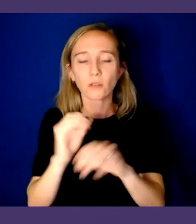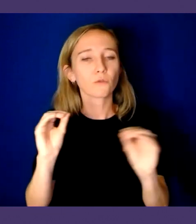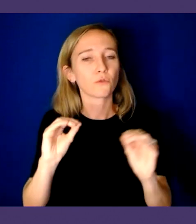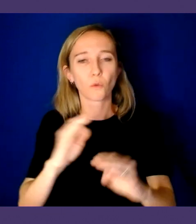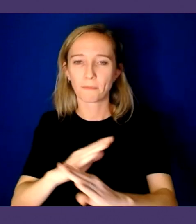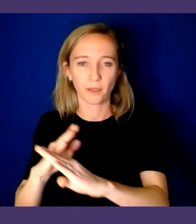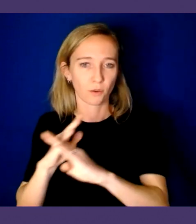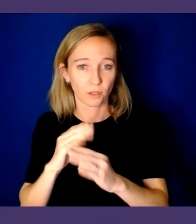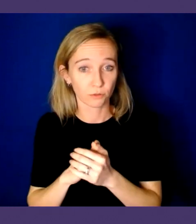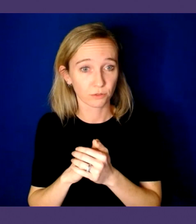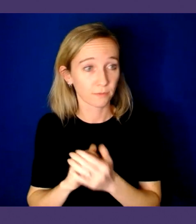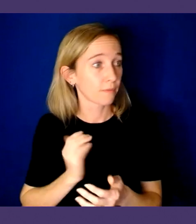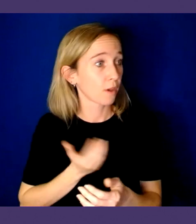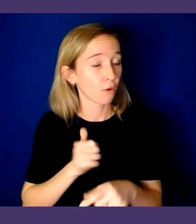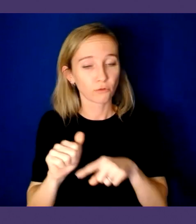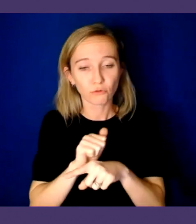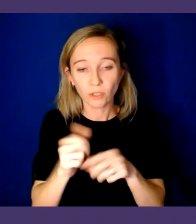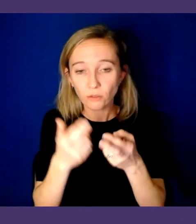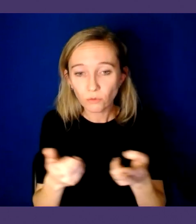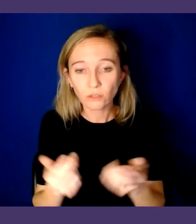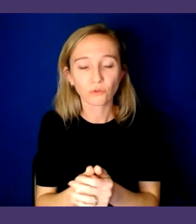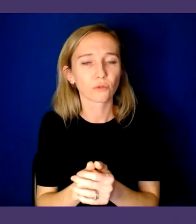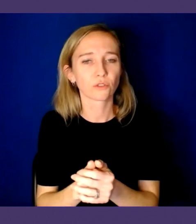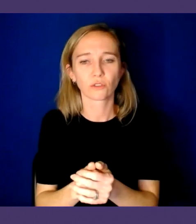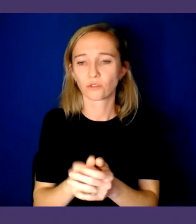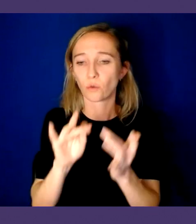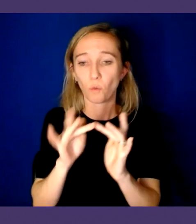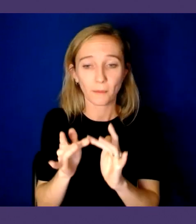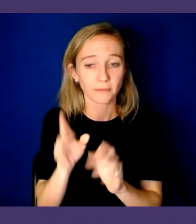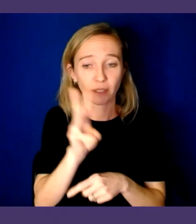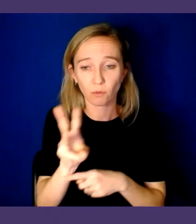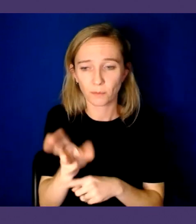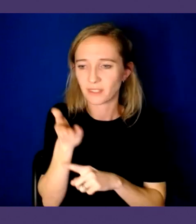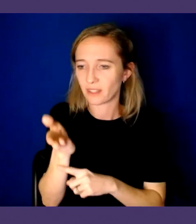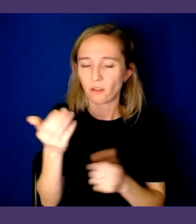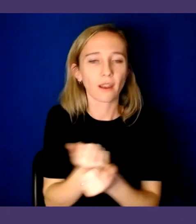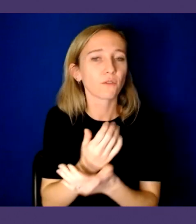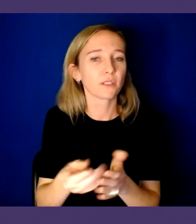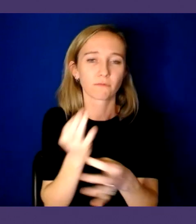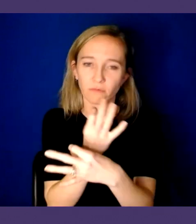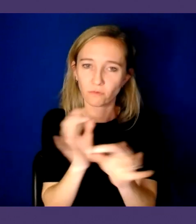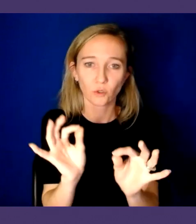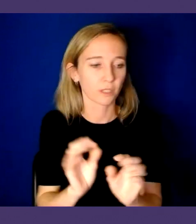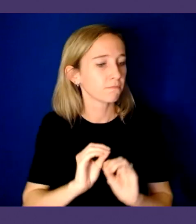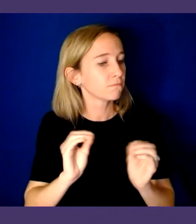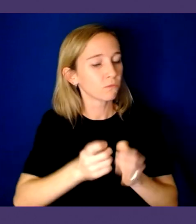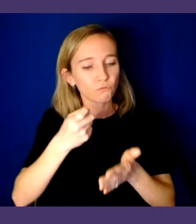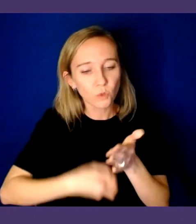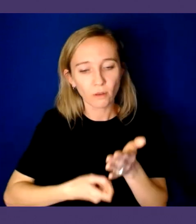everything is on our website and it does not cost money to engage with what we're doing.